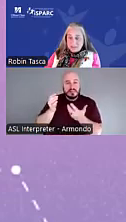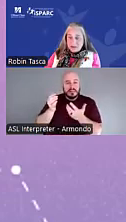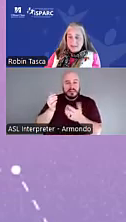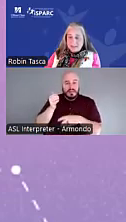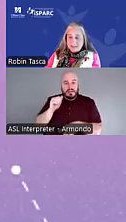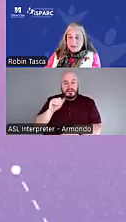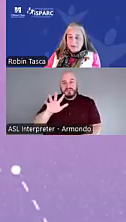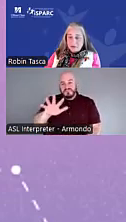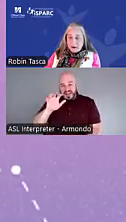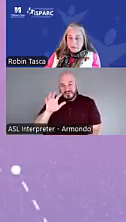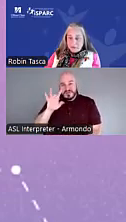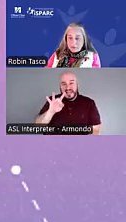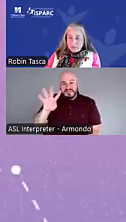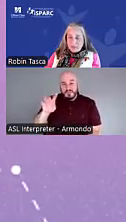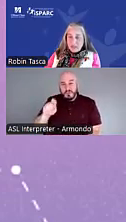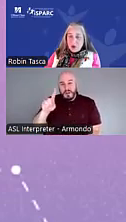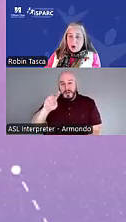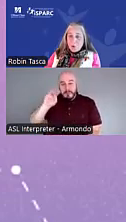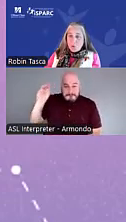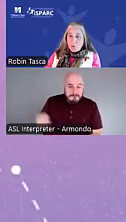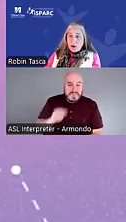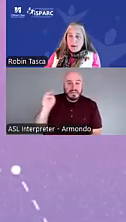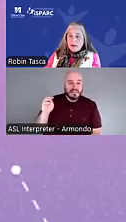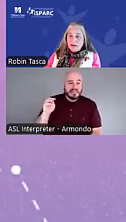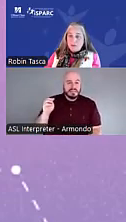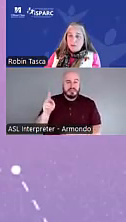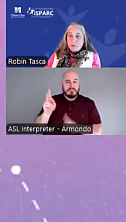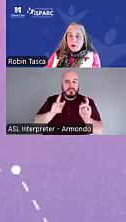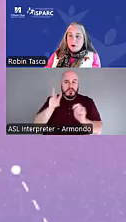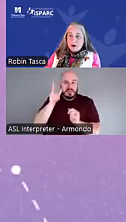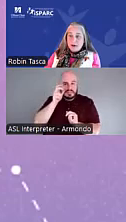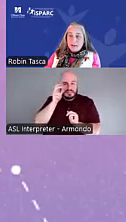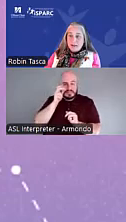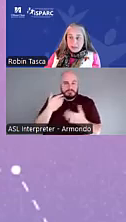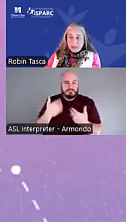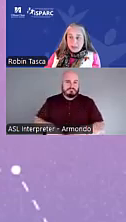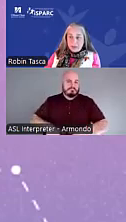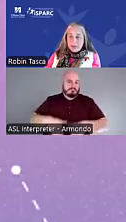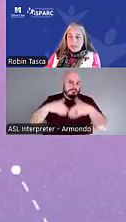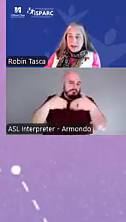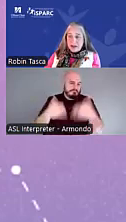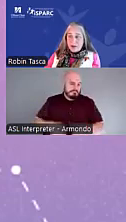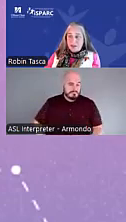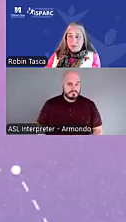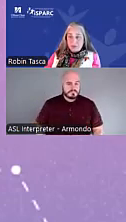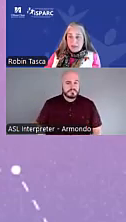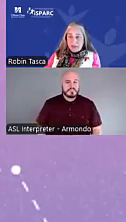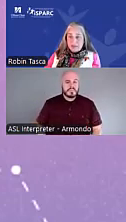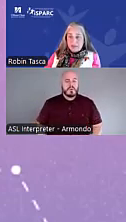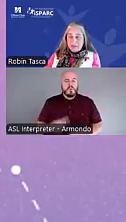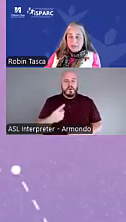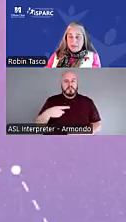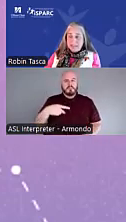There's a podcast out there for everybody. One of the podcasts we use is we have something called